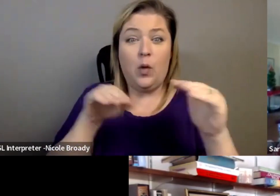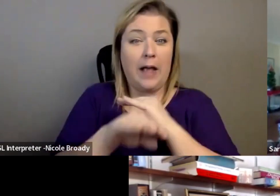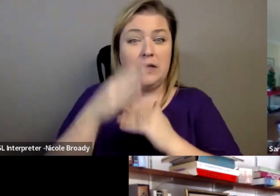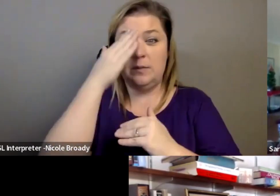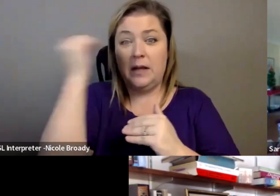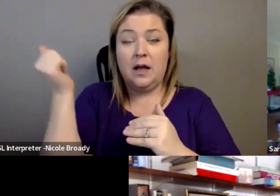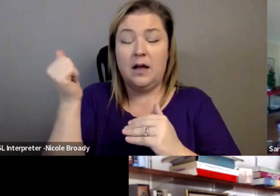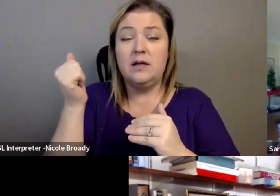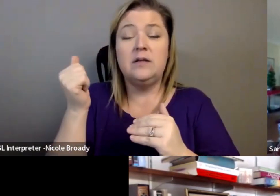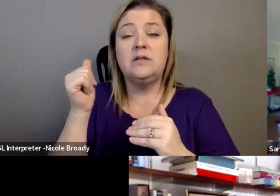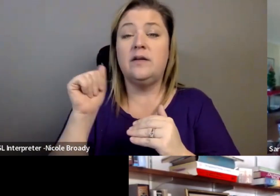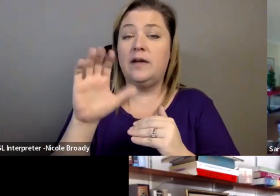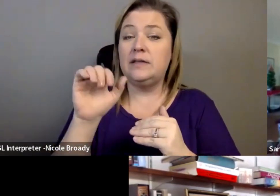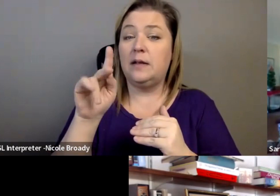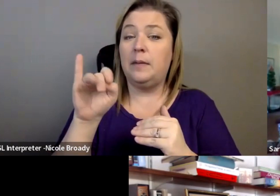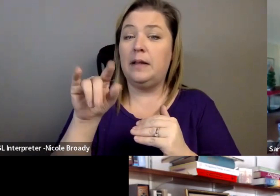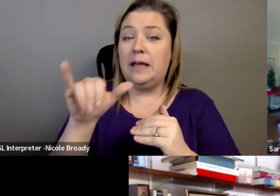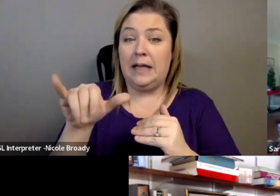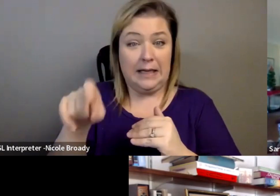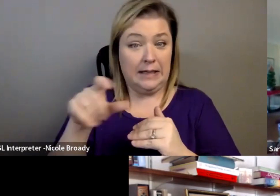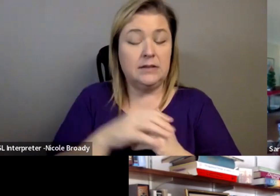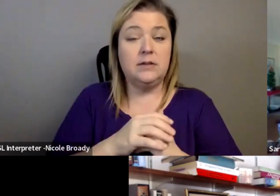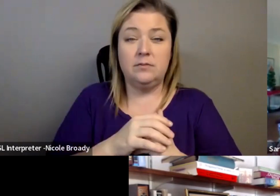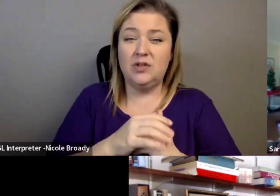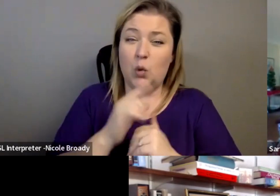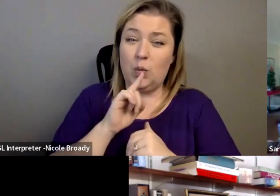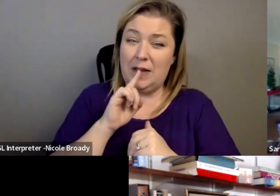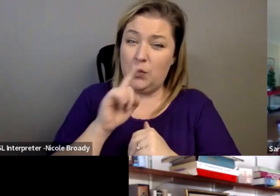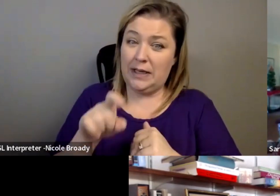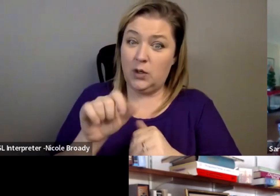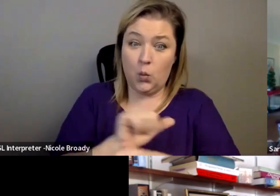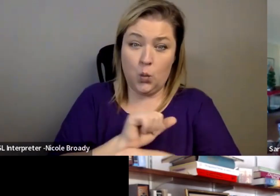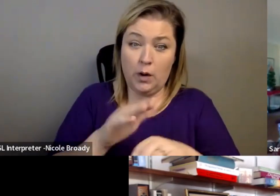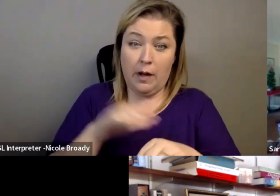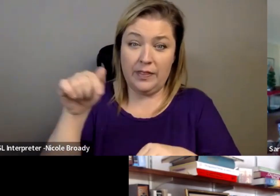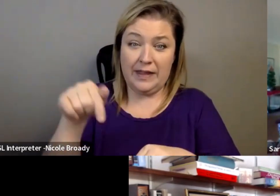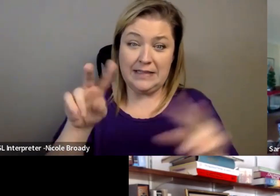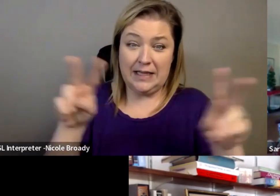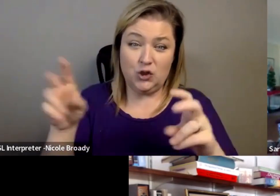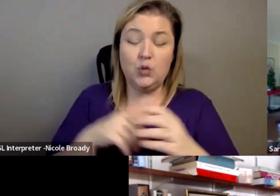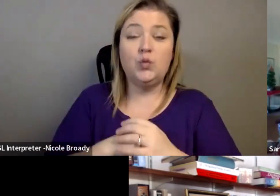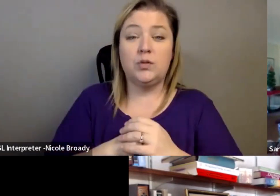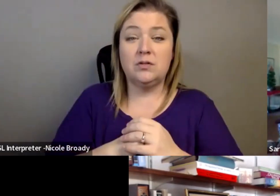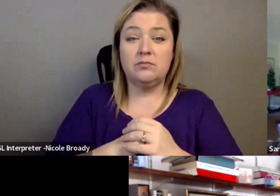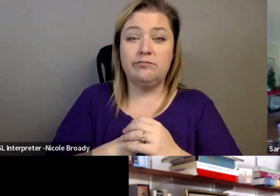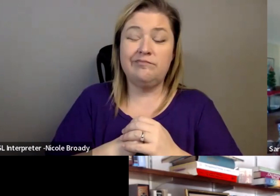accessibility needs. So we need to be able to work on this, those issues, kind of address